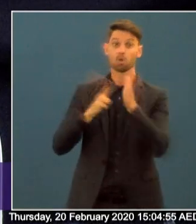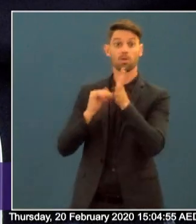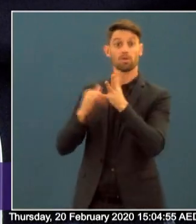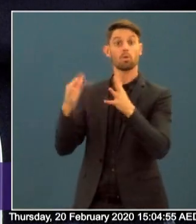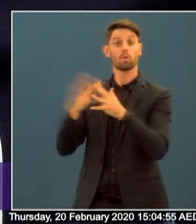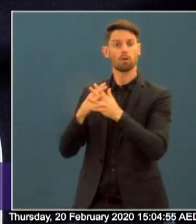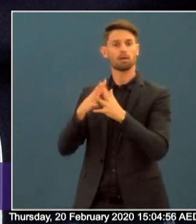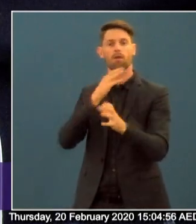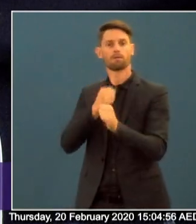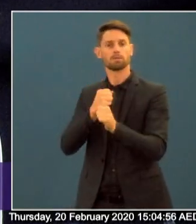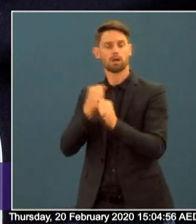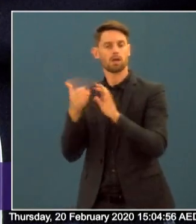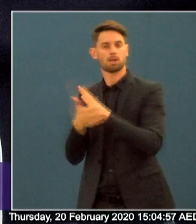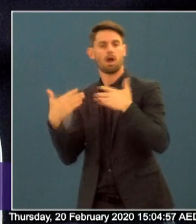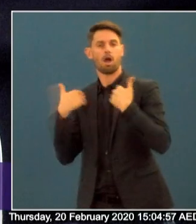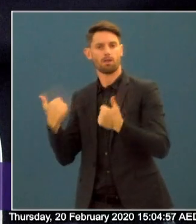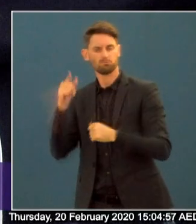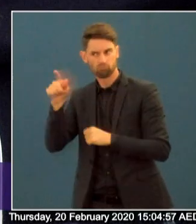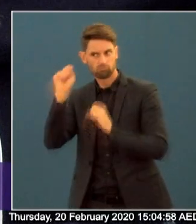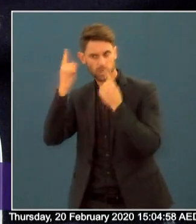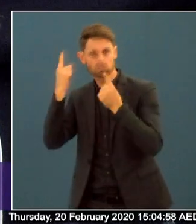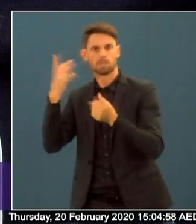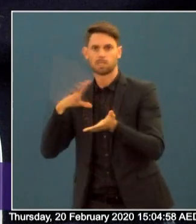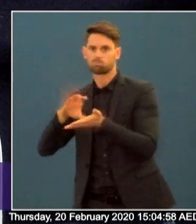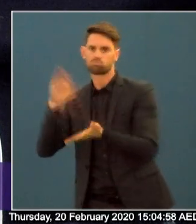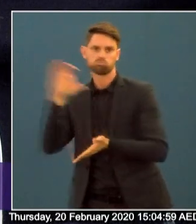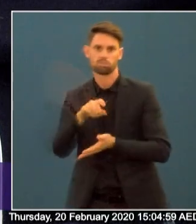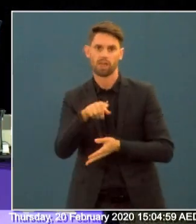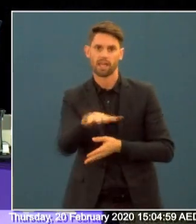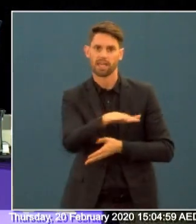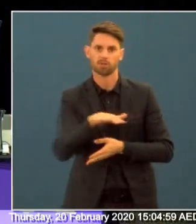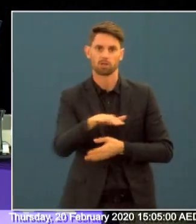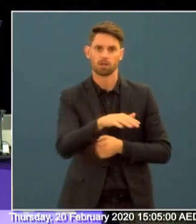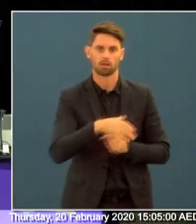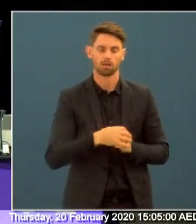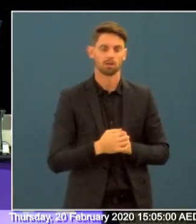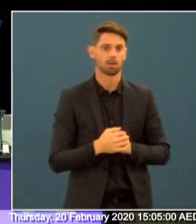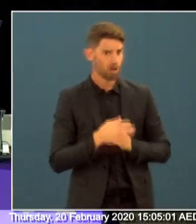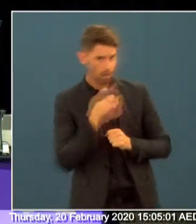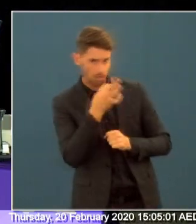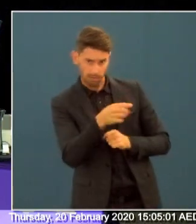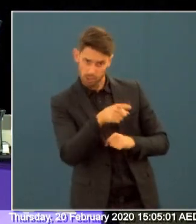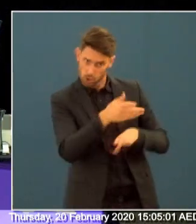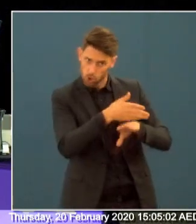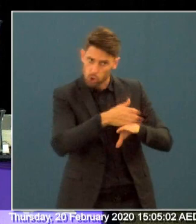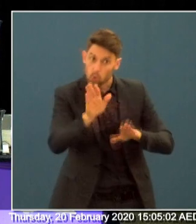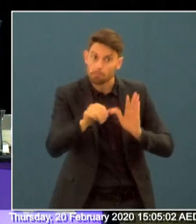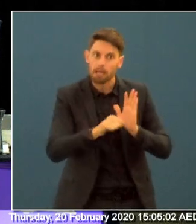to invest in the health of people with intellectual disability. And this was new money. It wasn't diverted from other health funding?